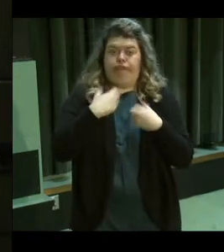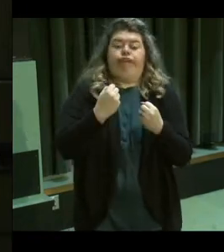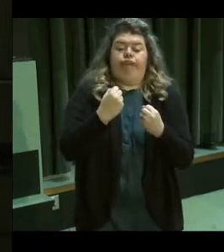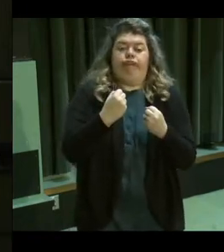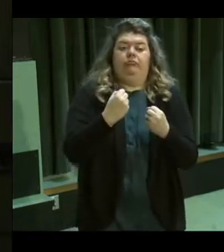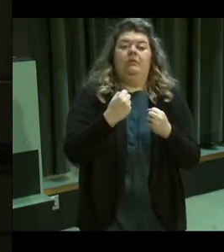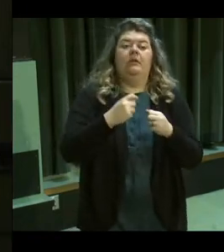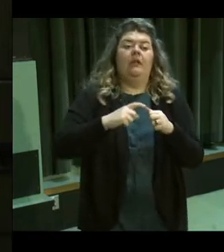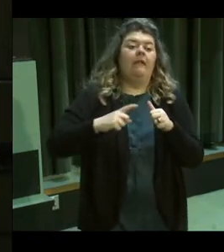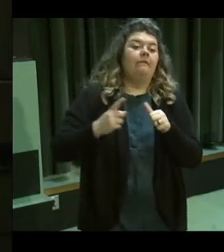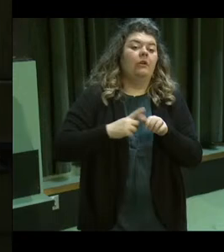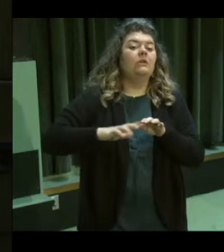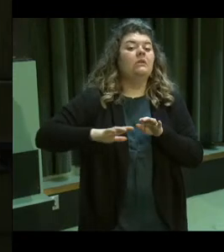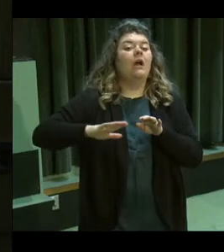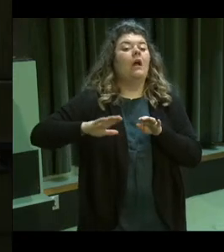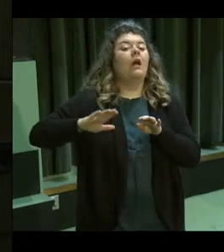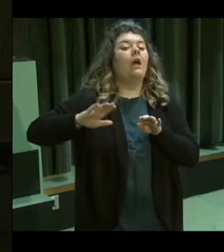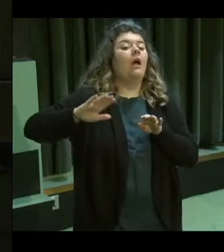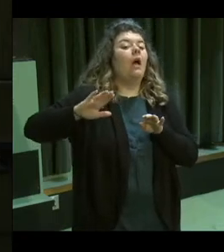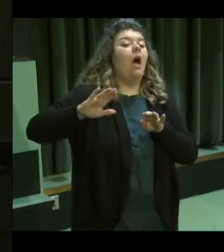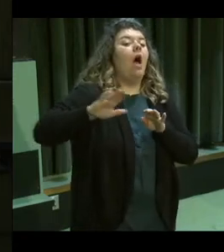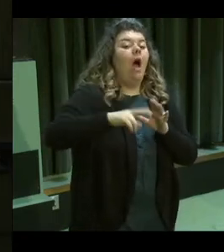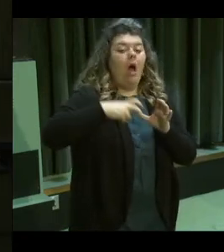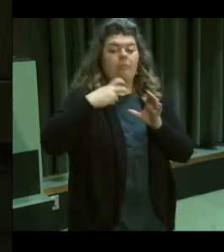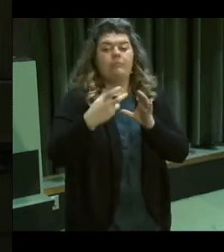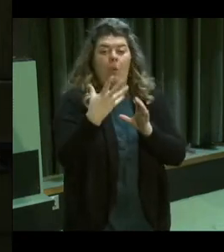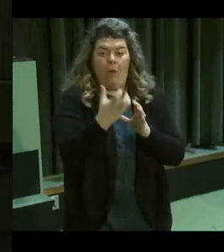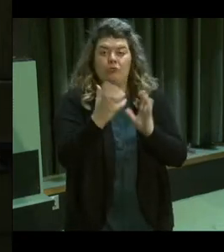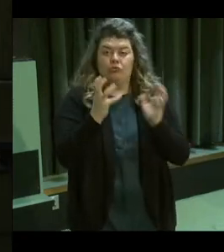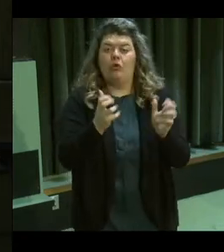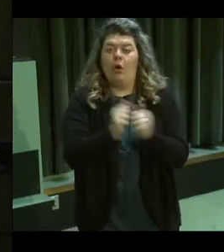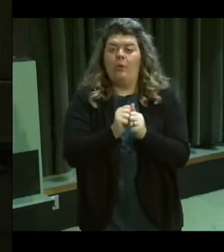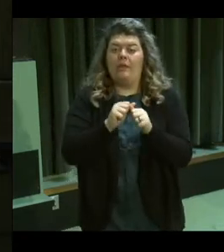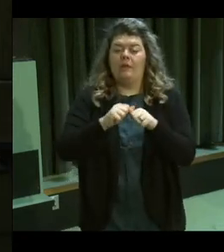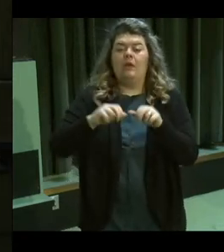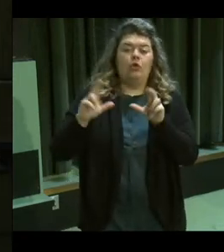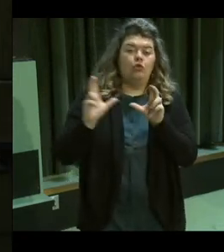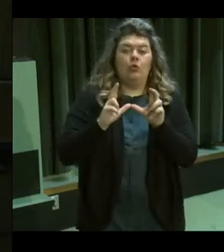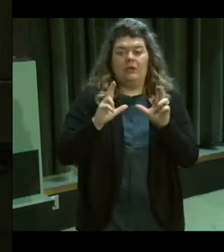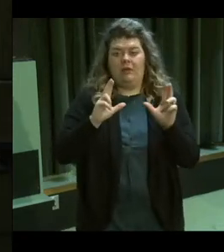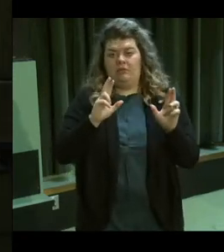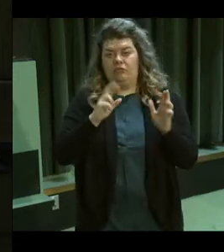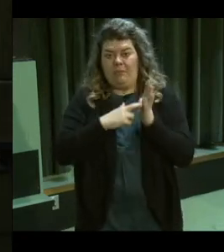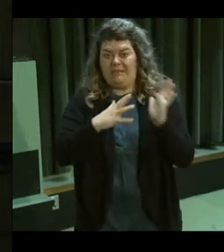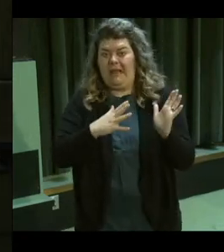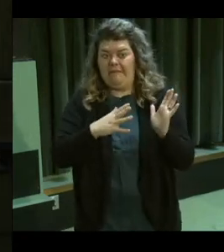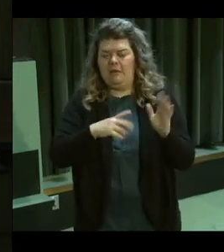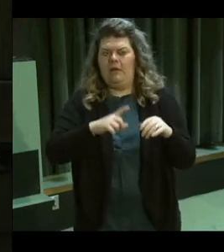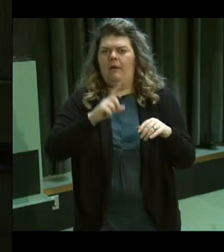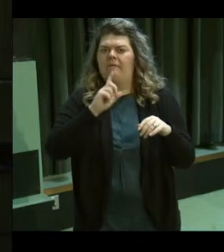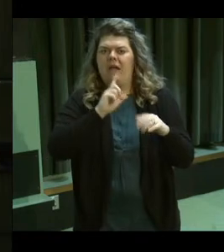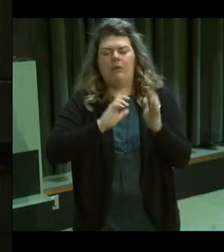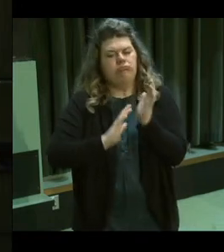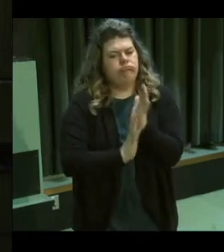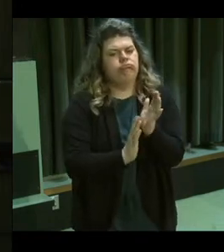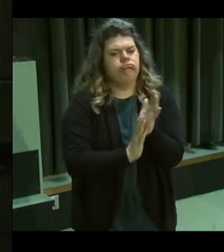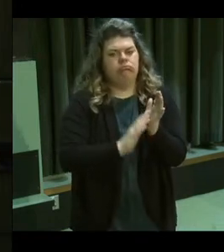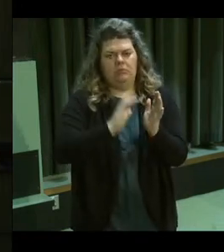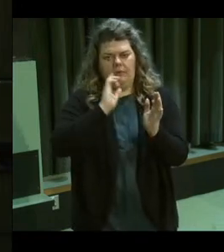first step to say that they, you know, want to talk to a union